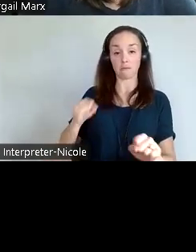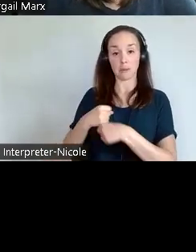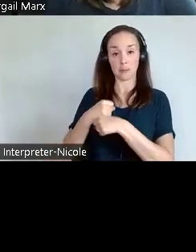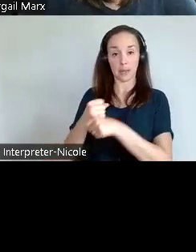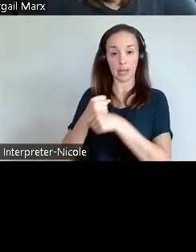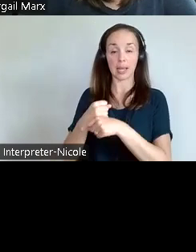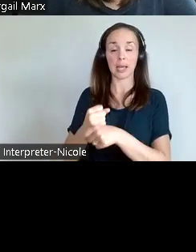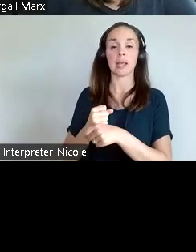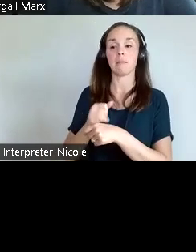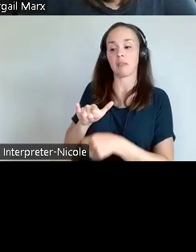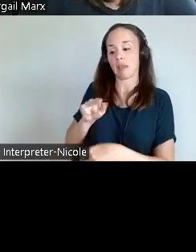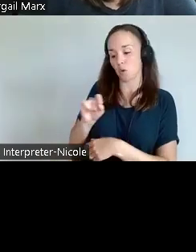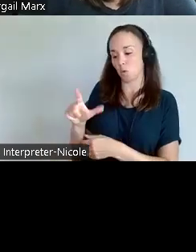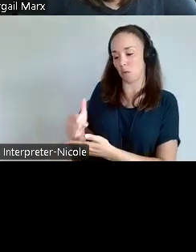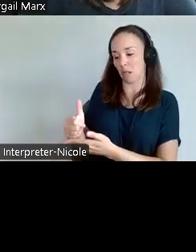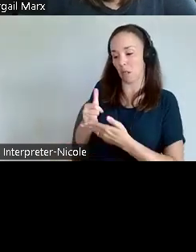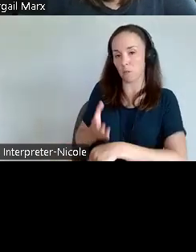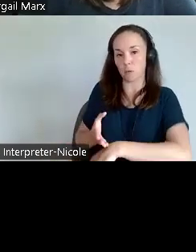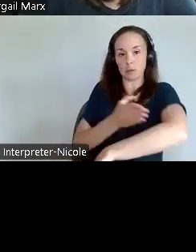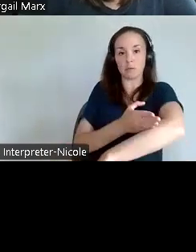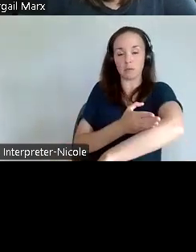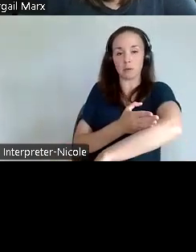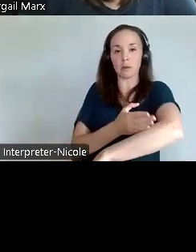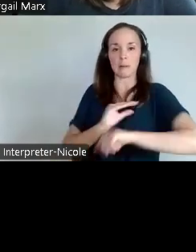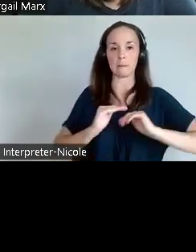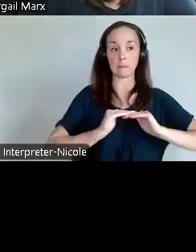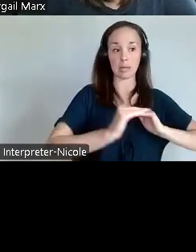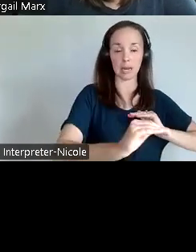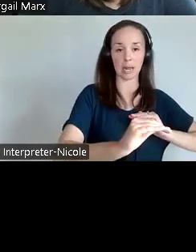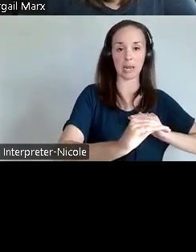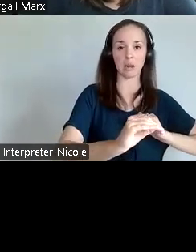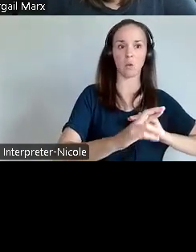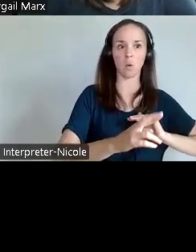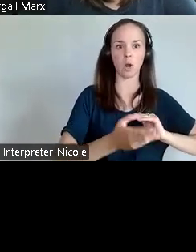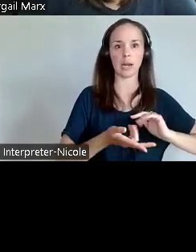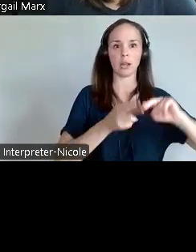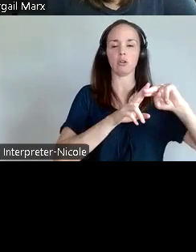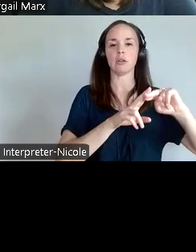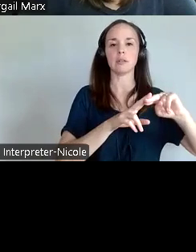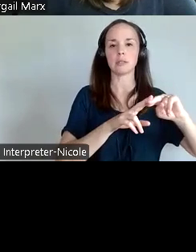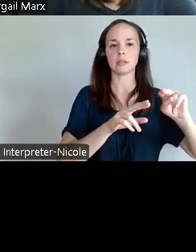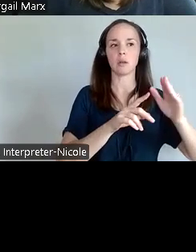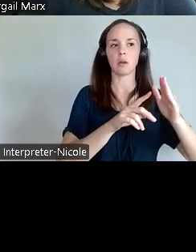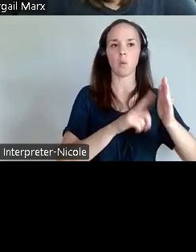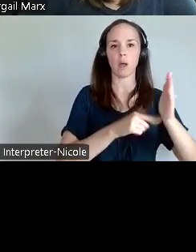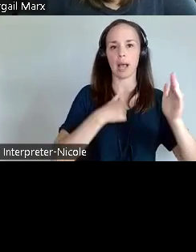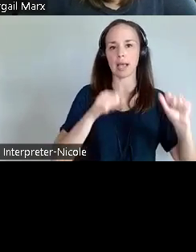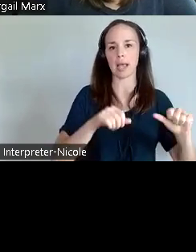to use to increase, maintain or improve the capabilities of an individual with a disability.